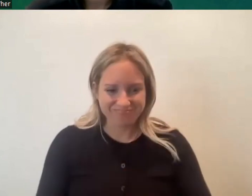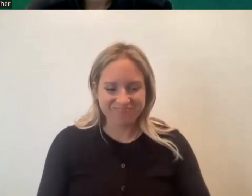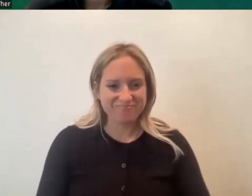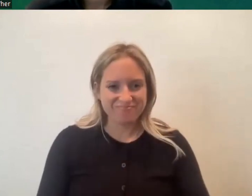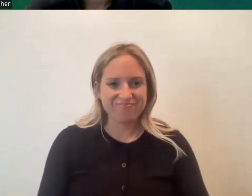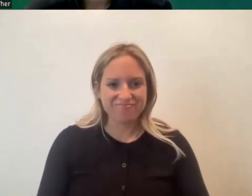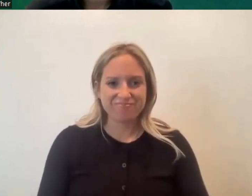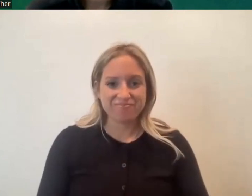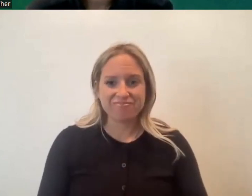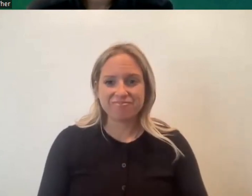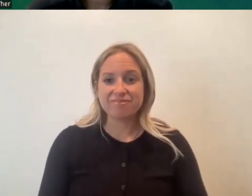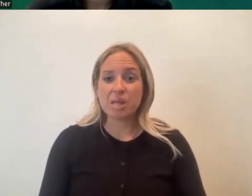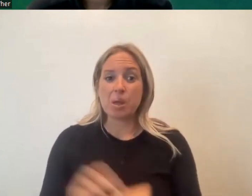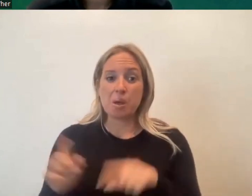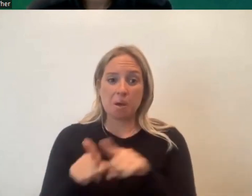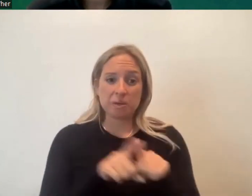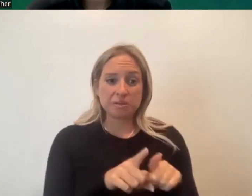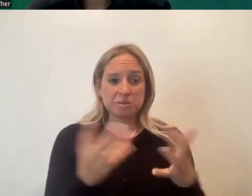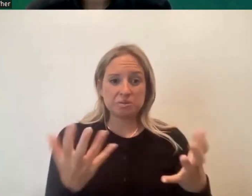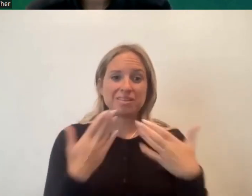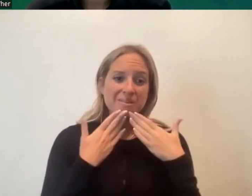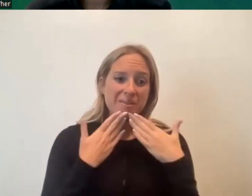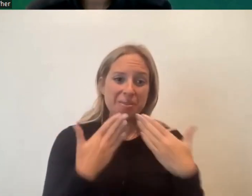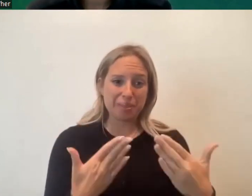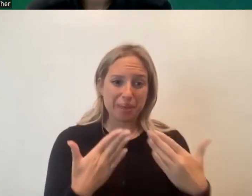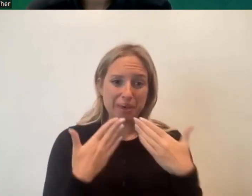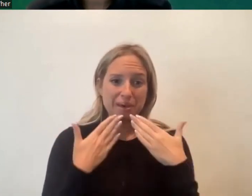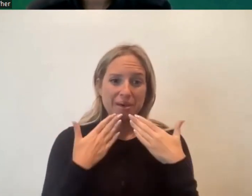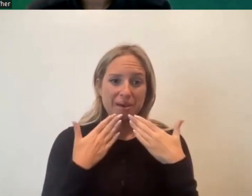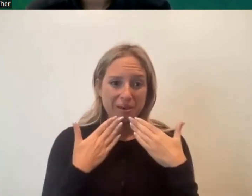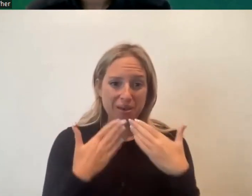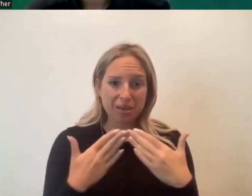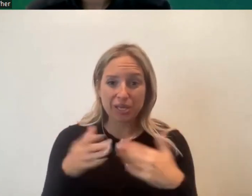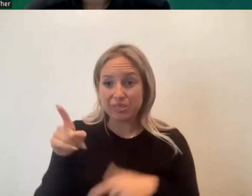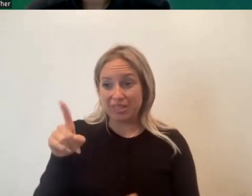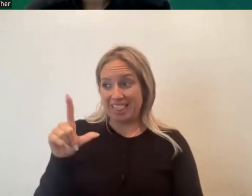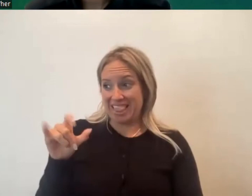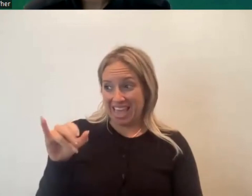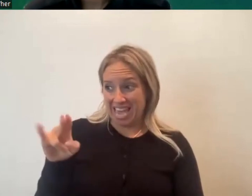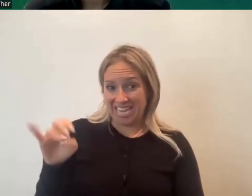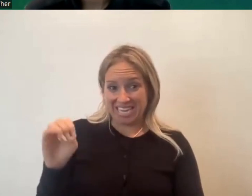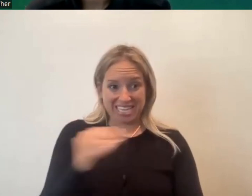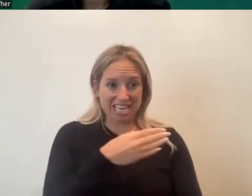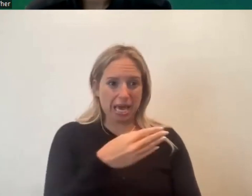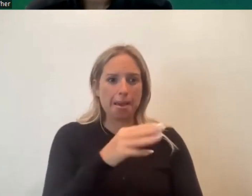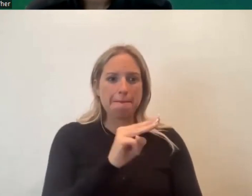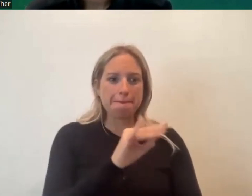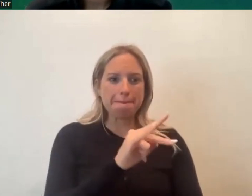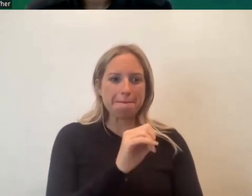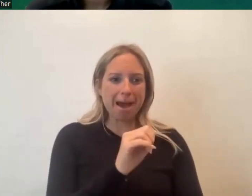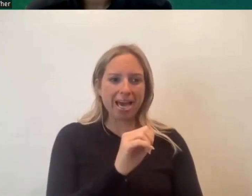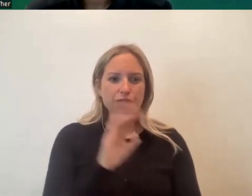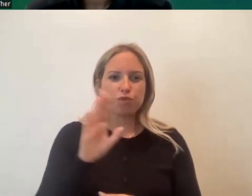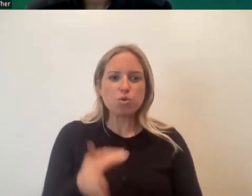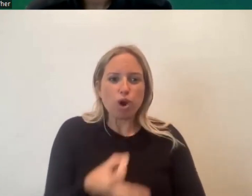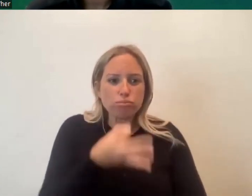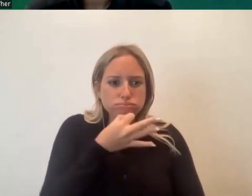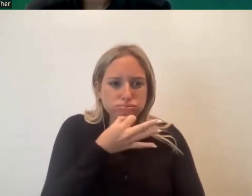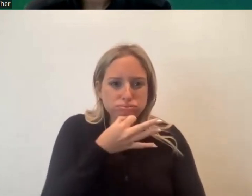So also, I would like to thank you Lanie, and you Mike, for sharing your expertise with us.